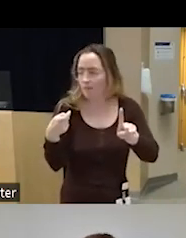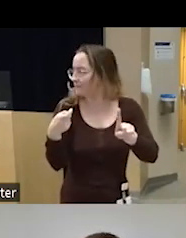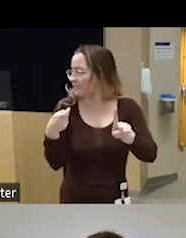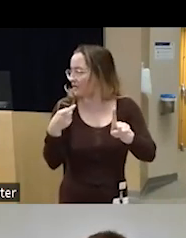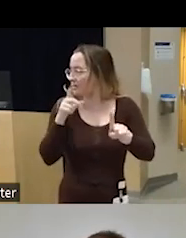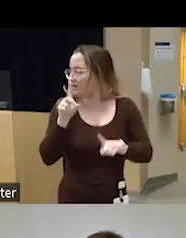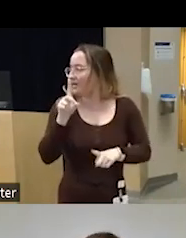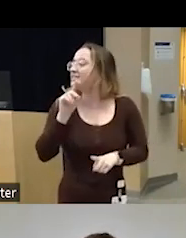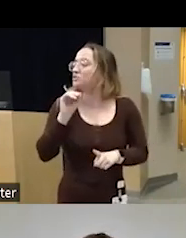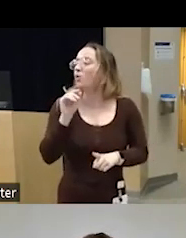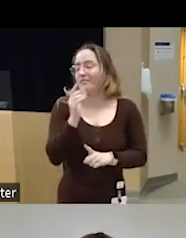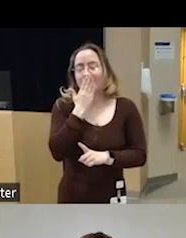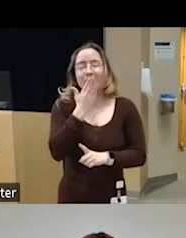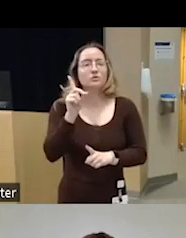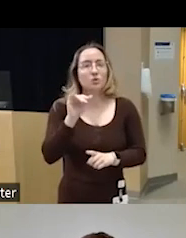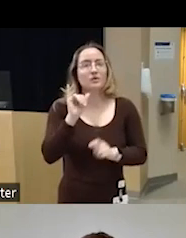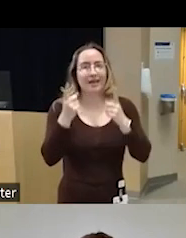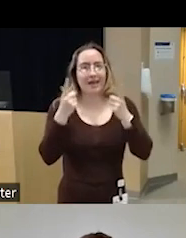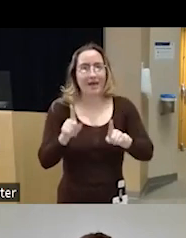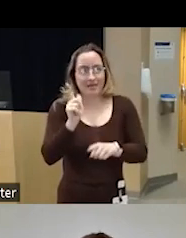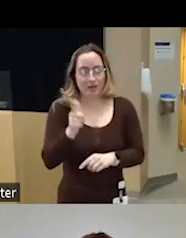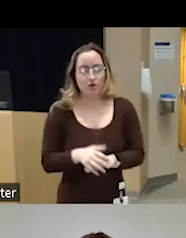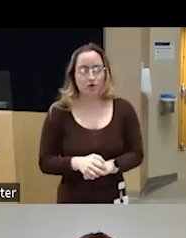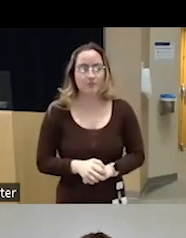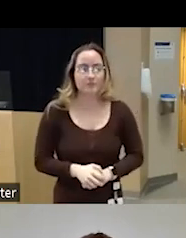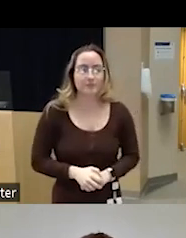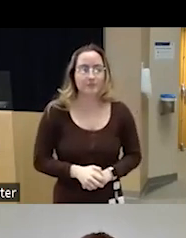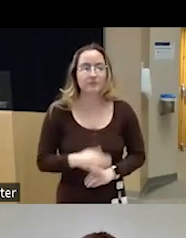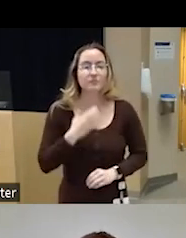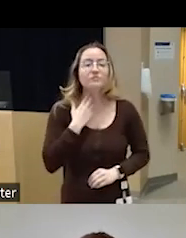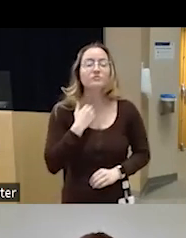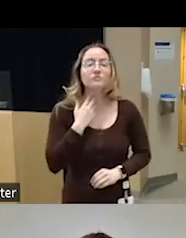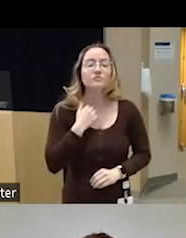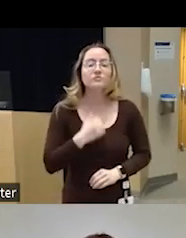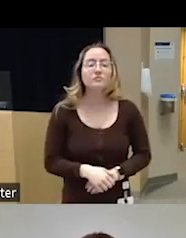Including cardiovascular illness, which is obviously the greatest contributor.